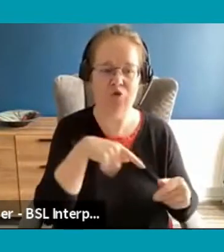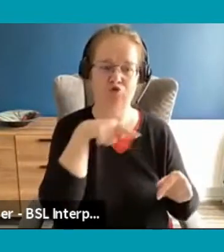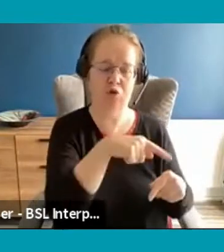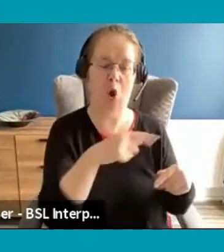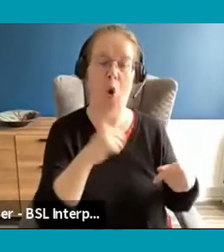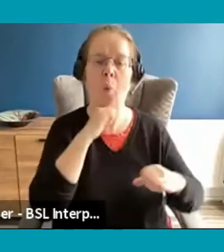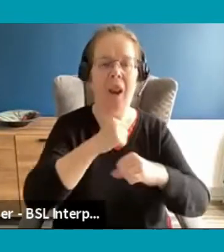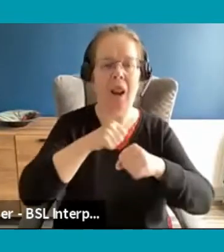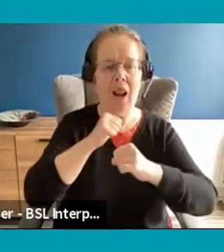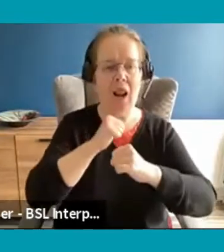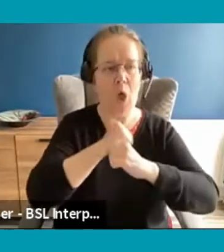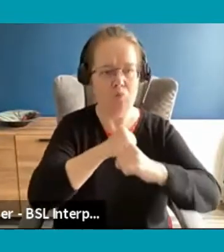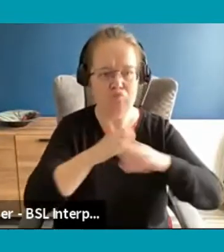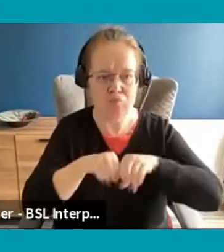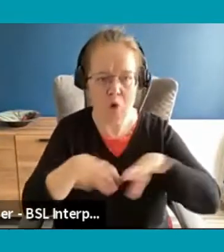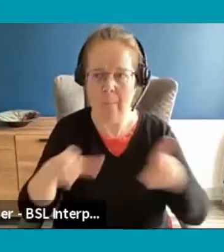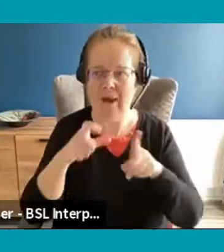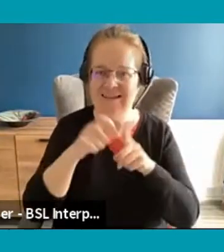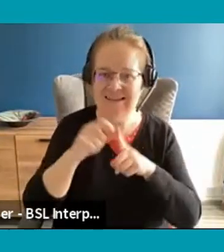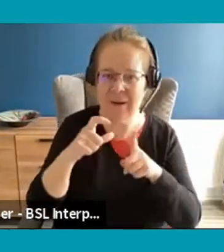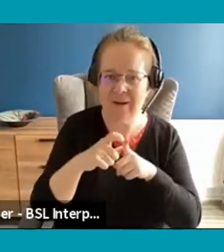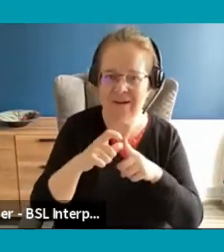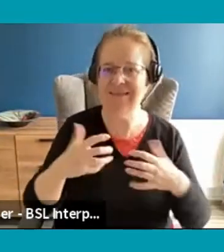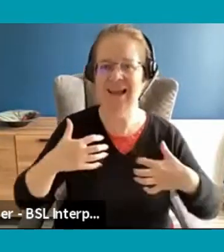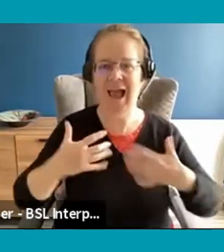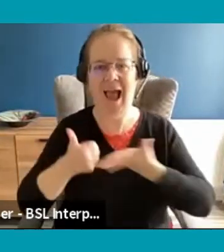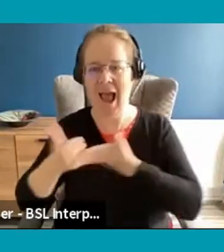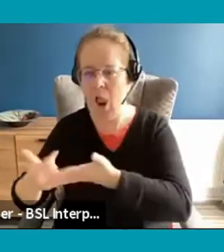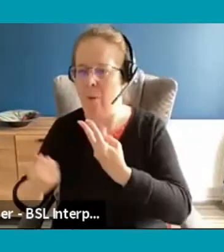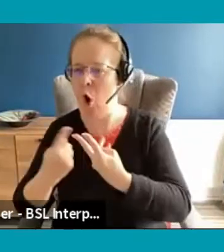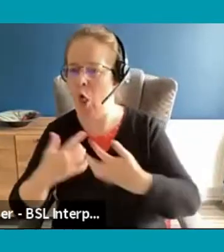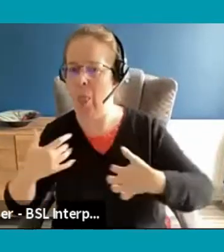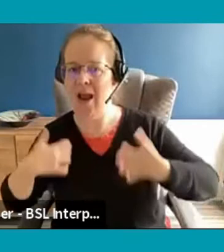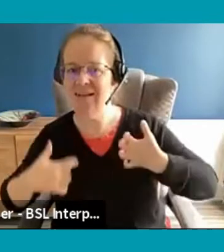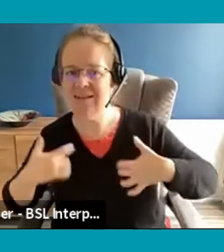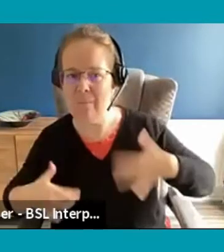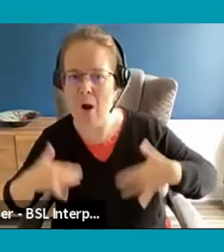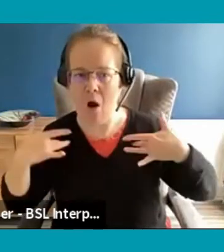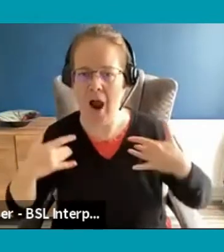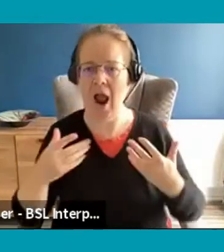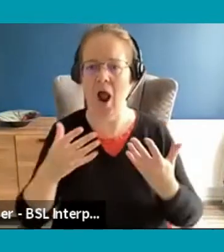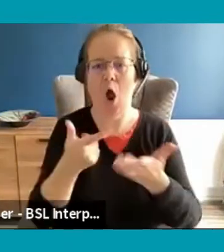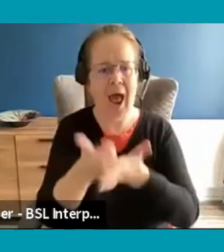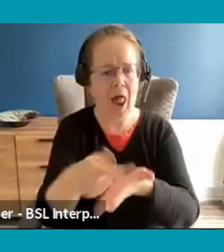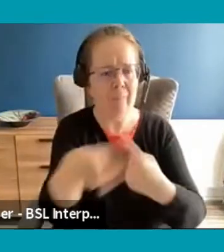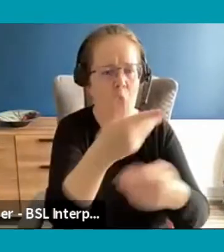we're doing with DPD inspire and help other businesses look to do the same. And I'm working on that at the moment.